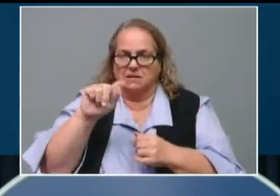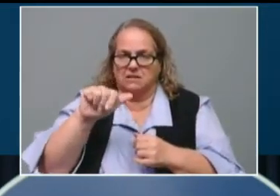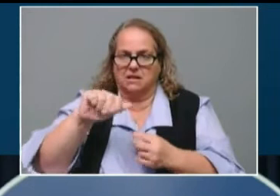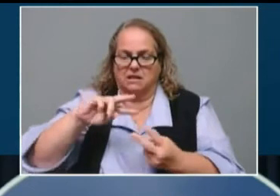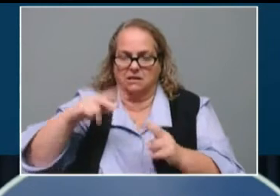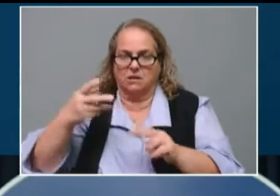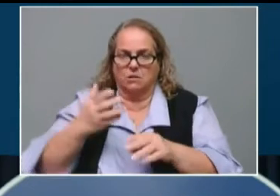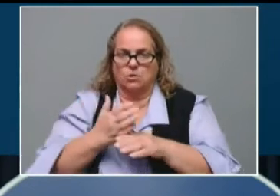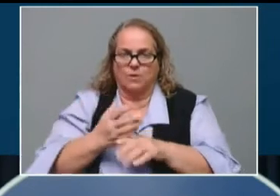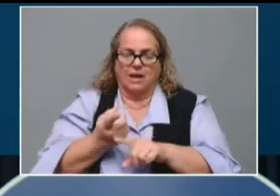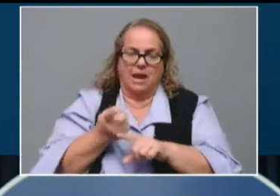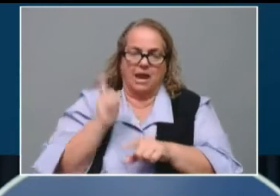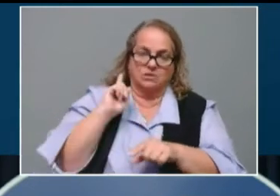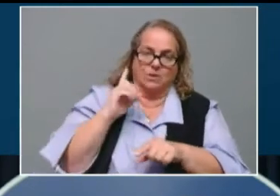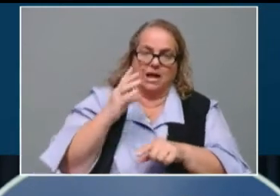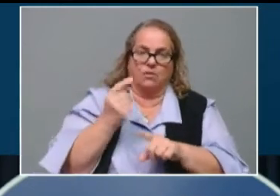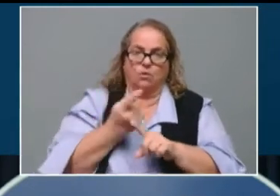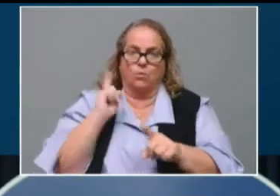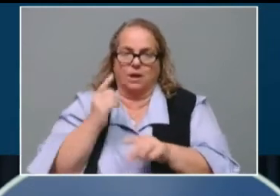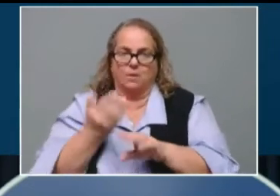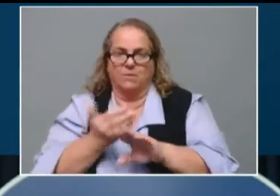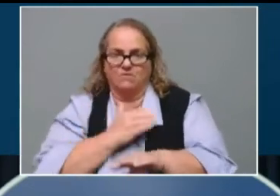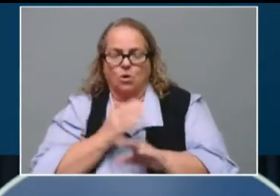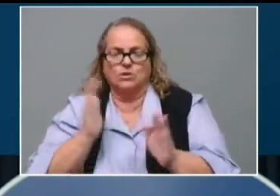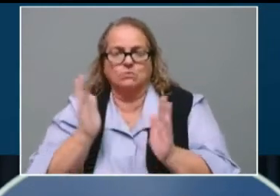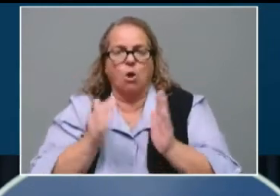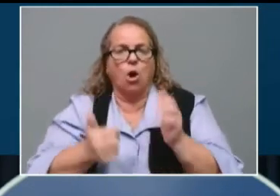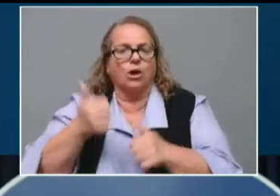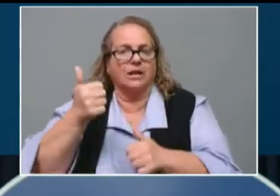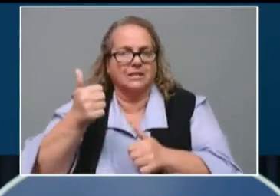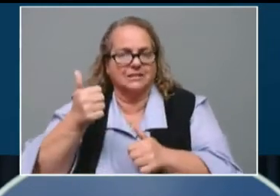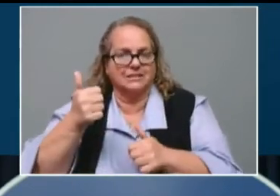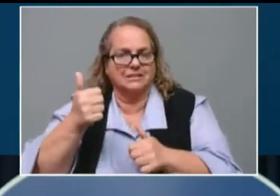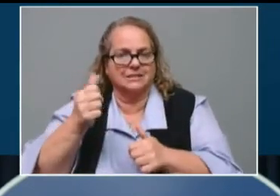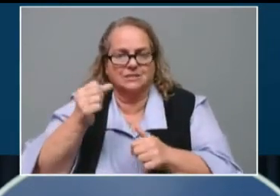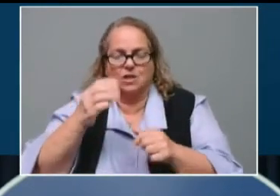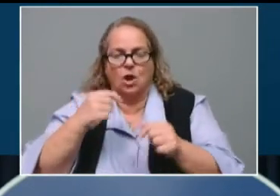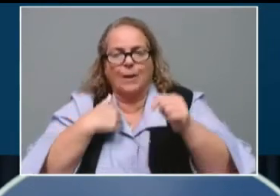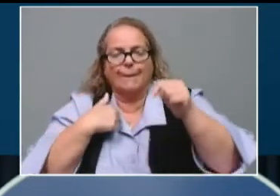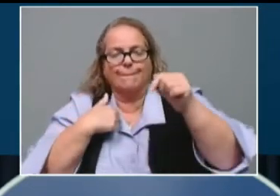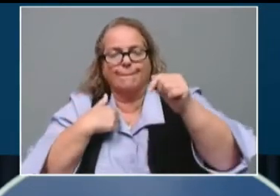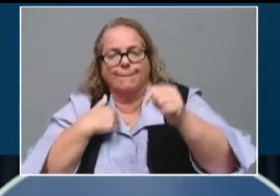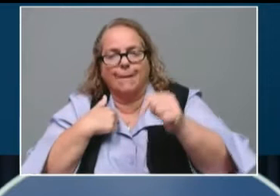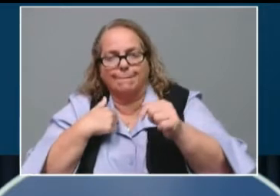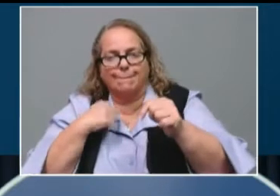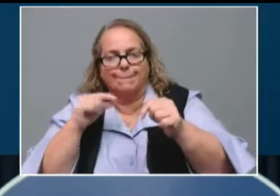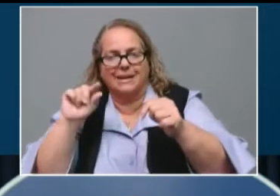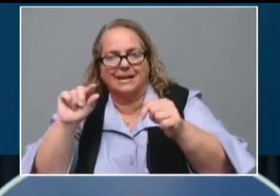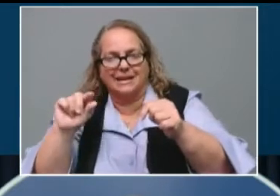before the smallest that it has been in the entire decline. So with the